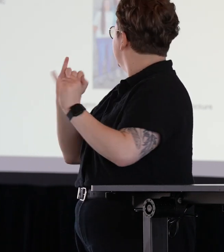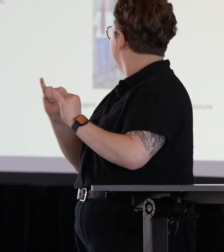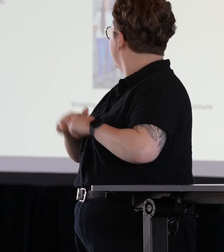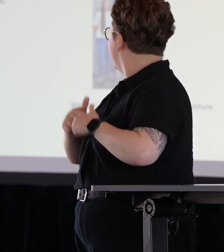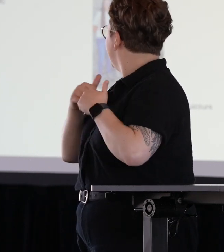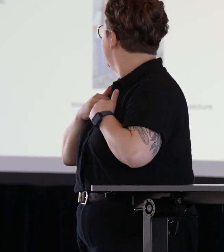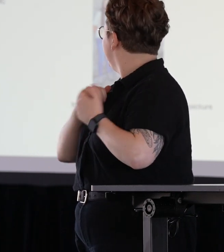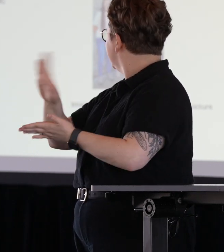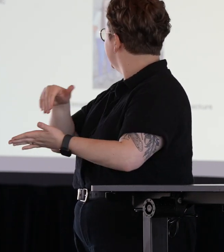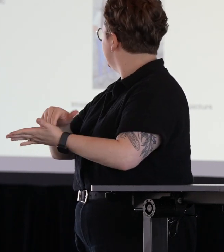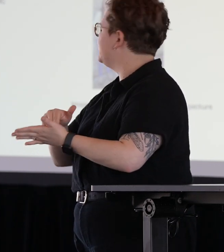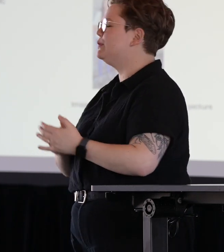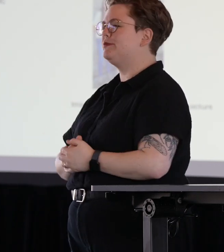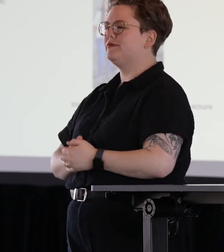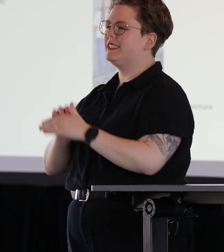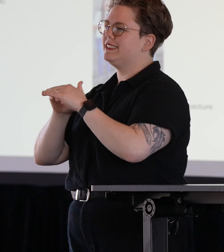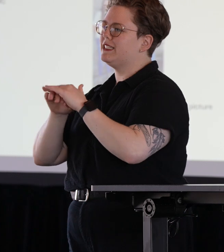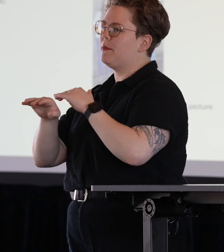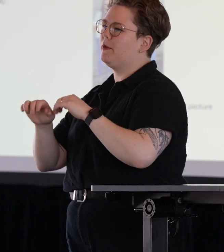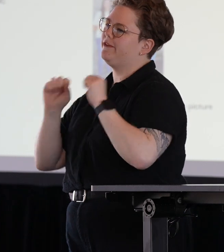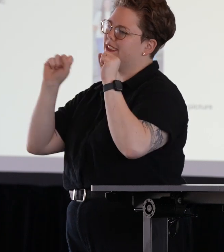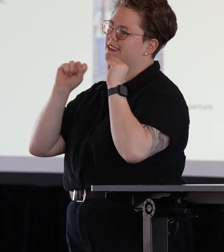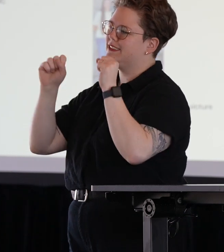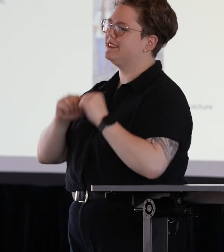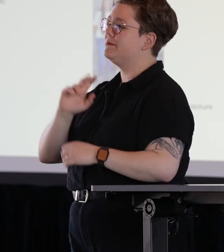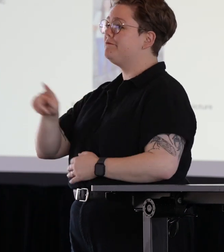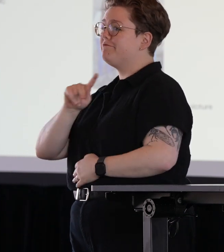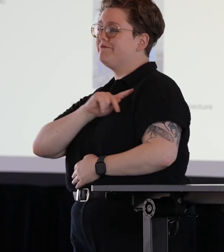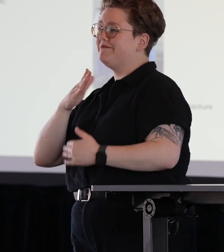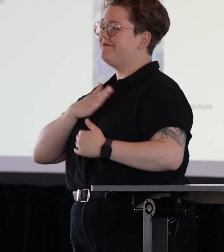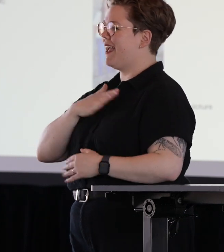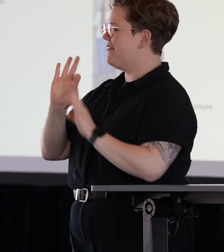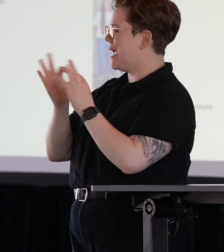accessible fitness. Personally, it's my family picture. So I am